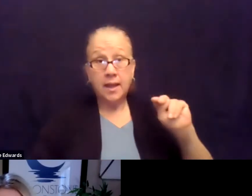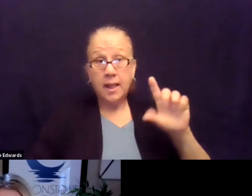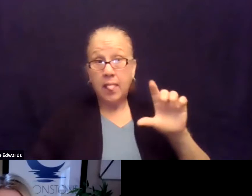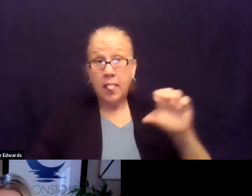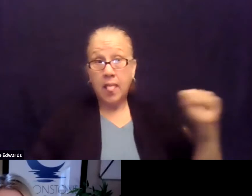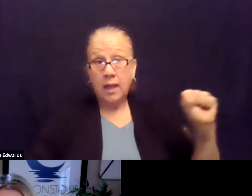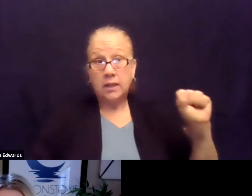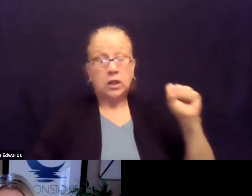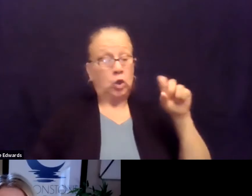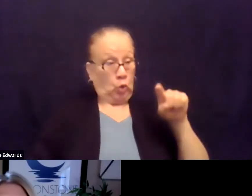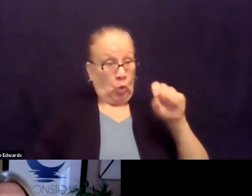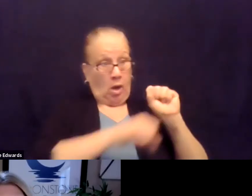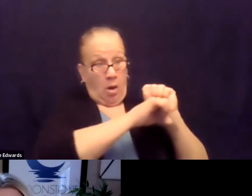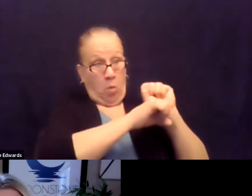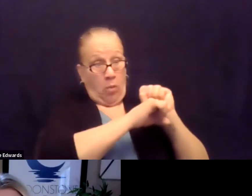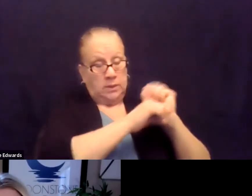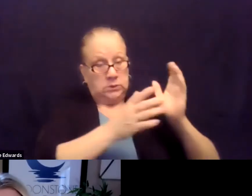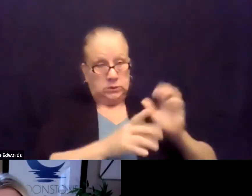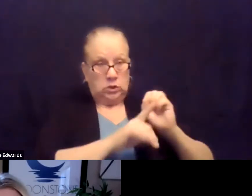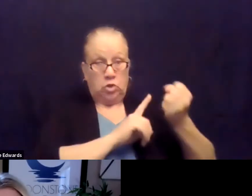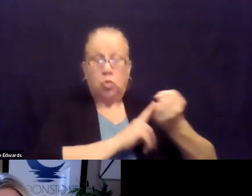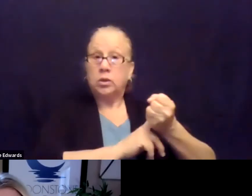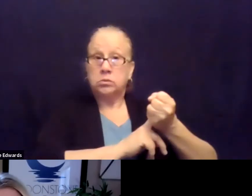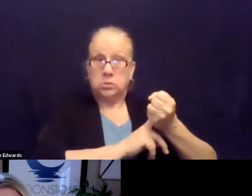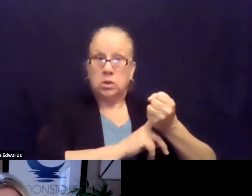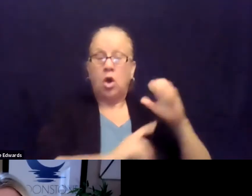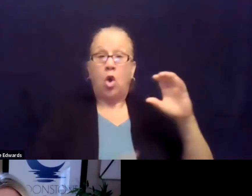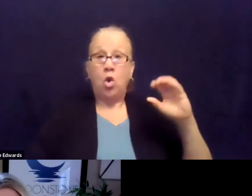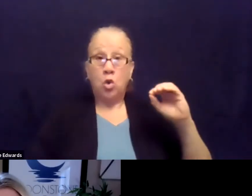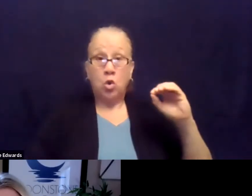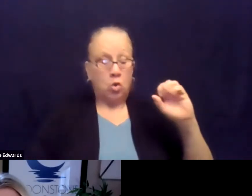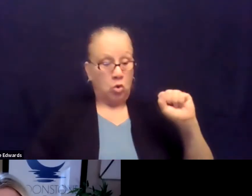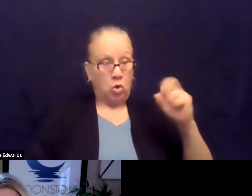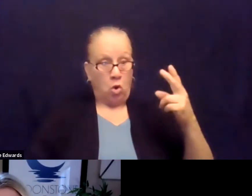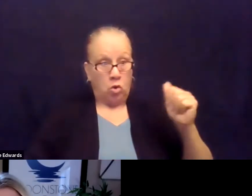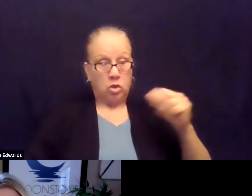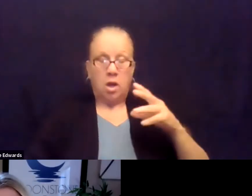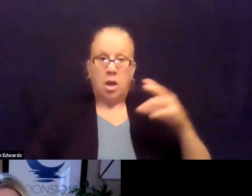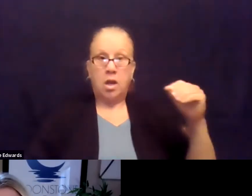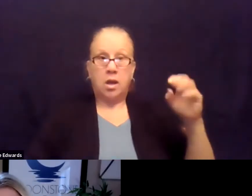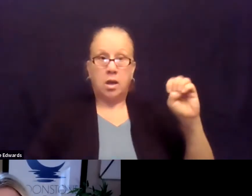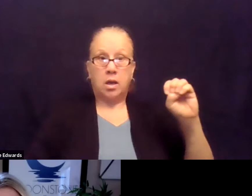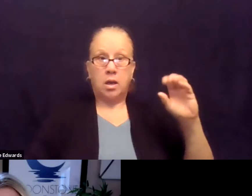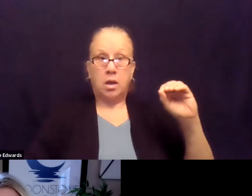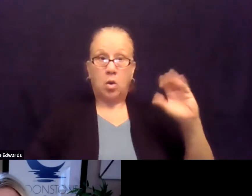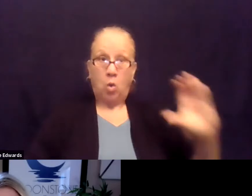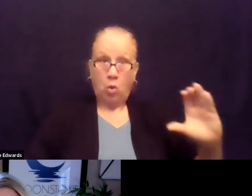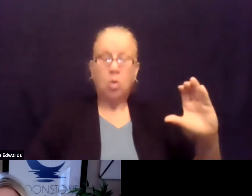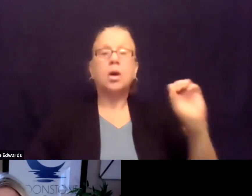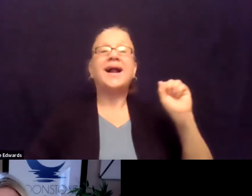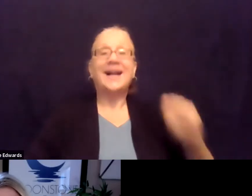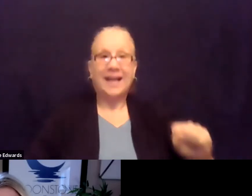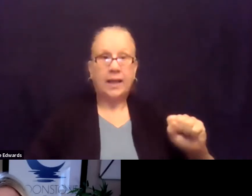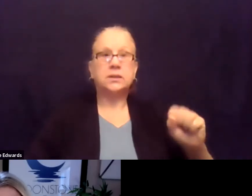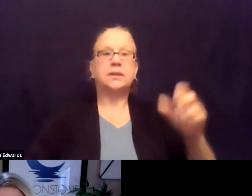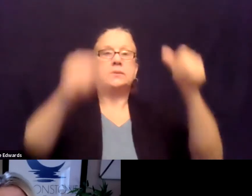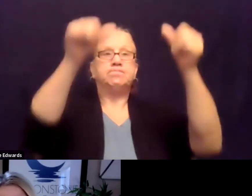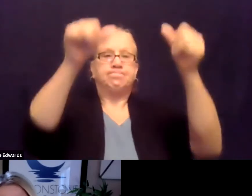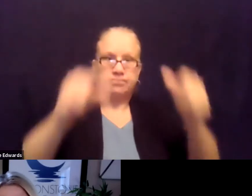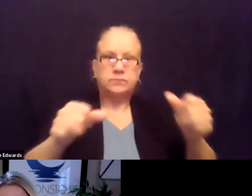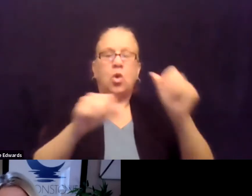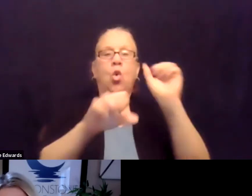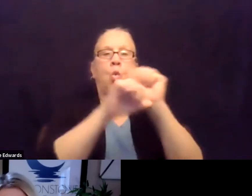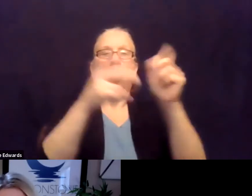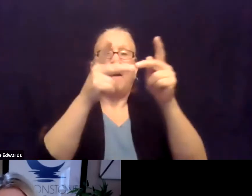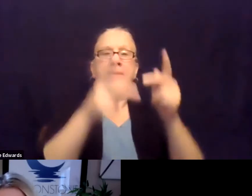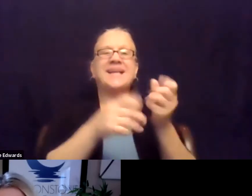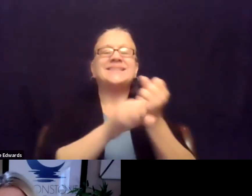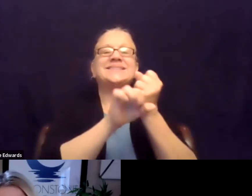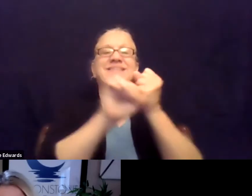situation, here, OSHA said you can as an issue of work place safety, require a vaccination.